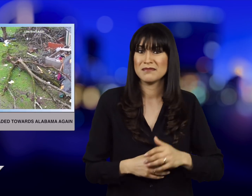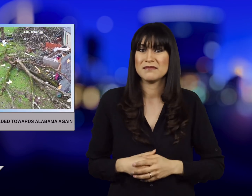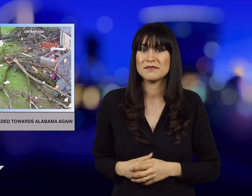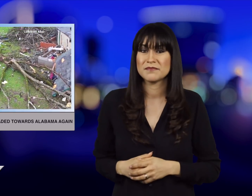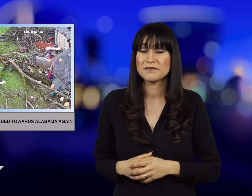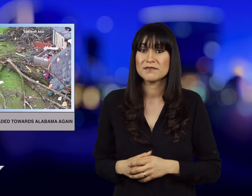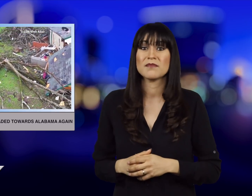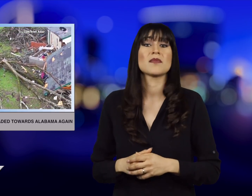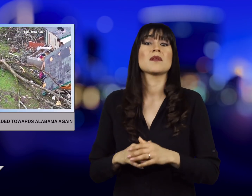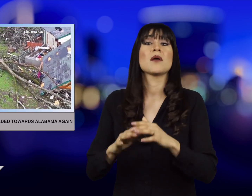this weekend.